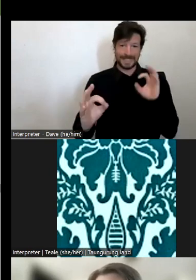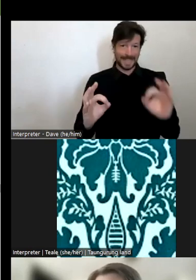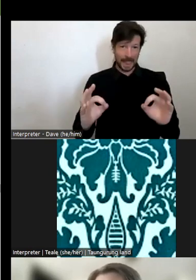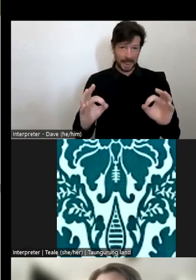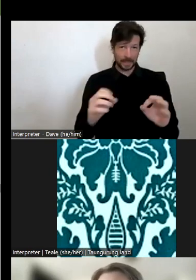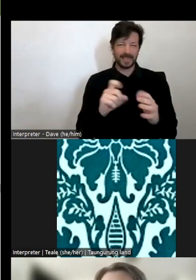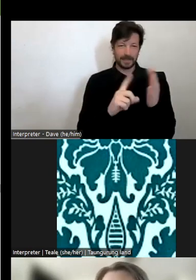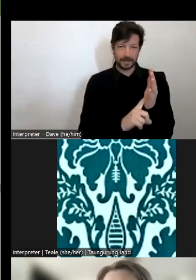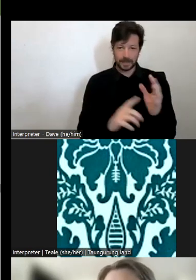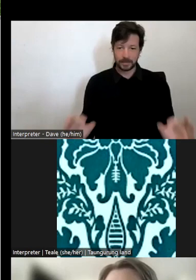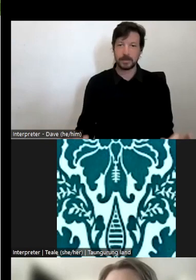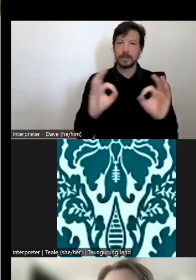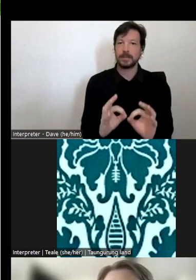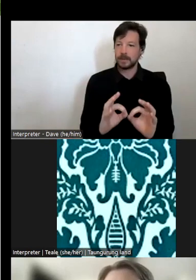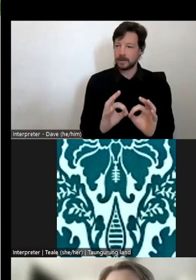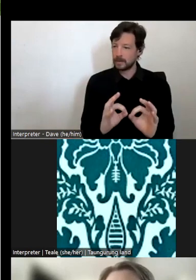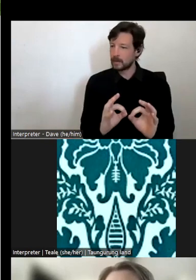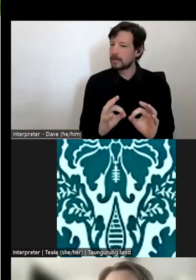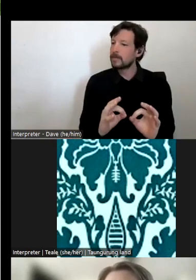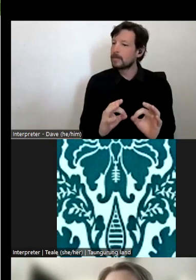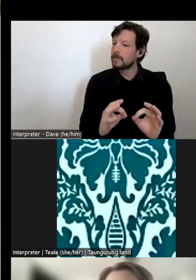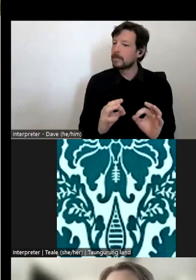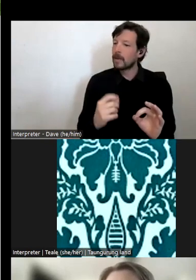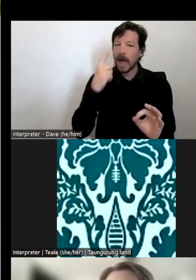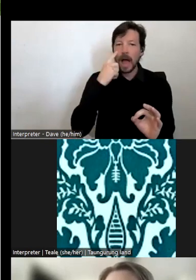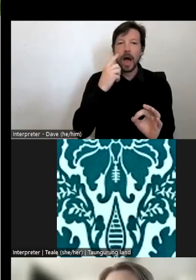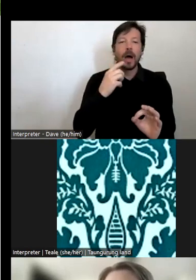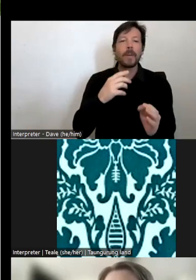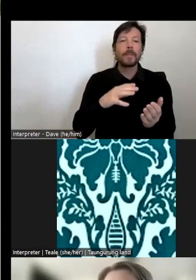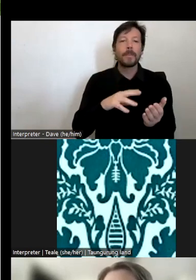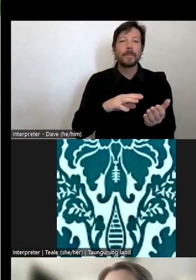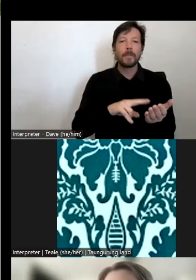And so you can see the purple is what... Connexin 26,